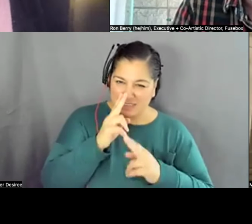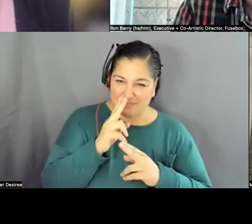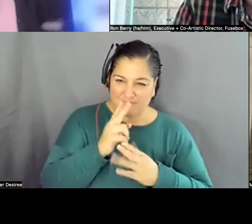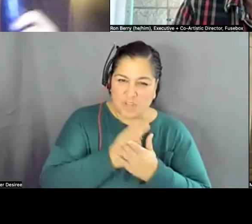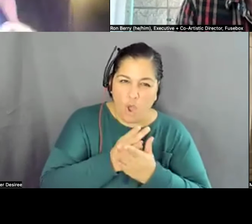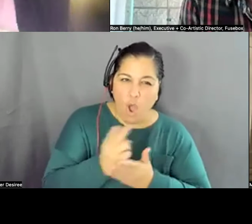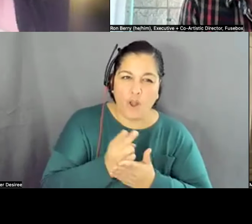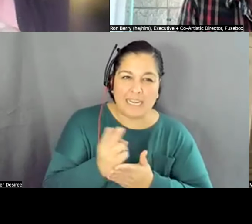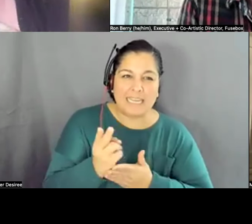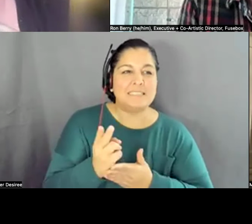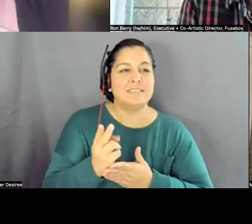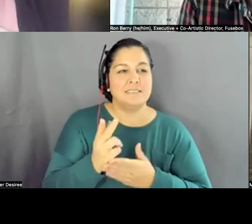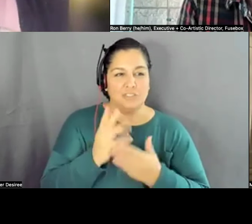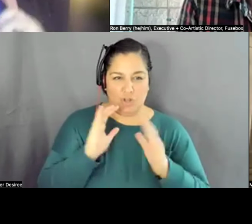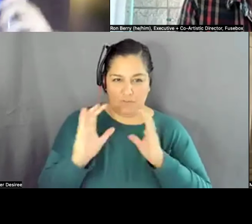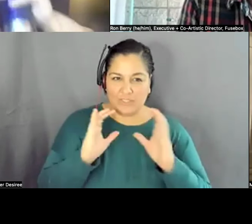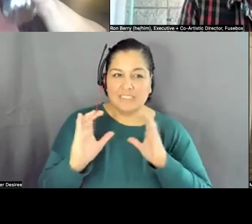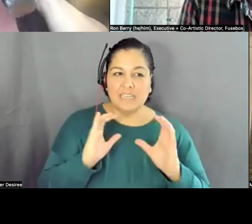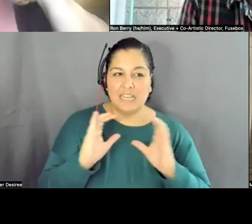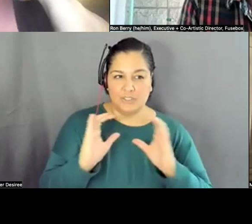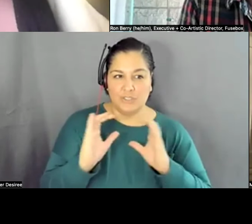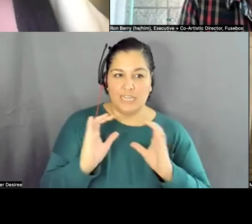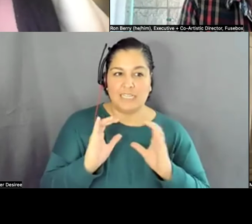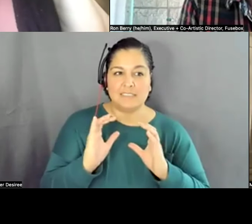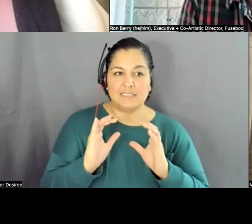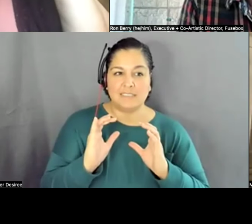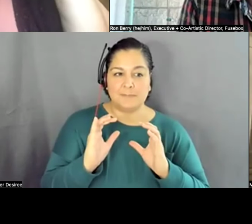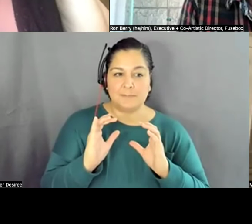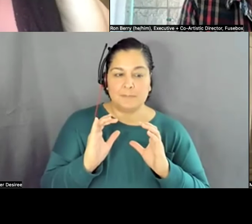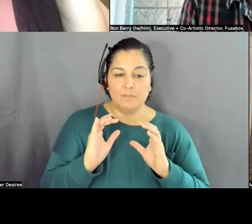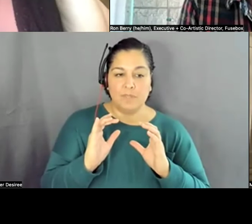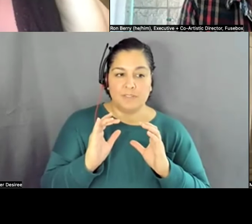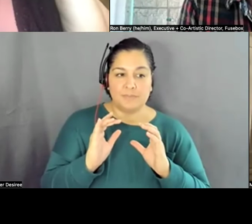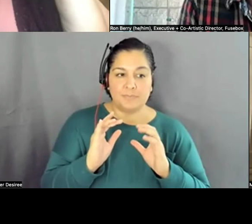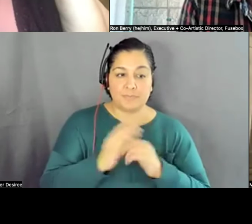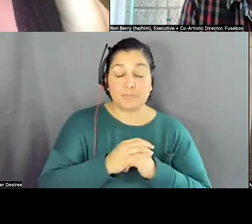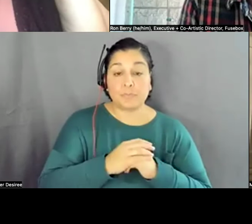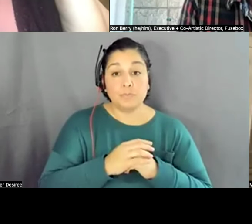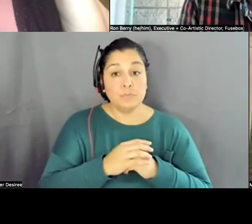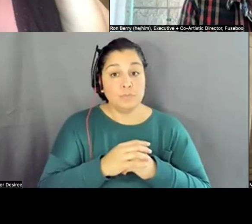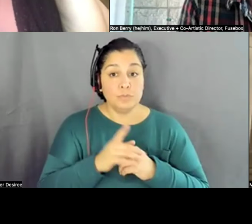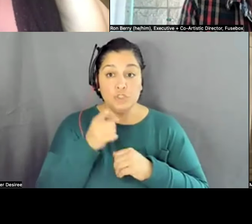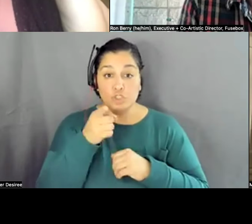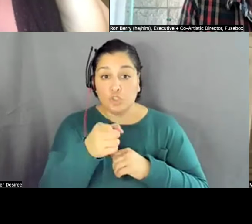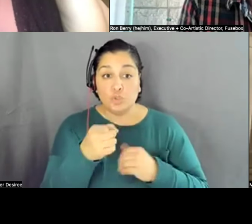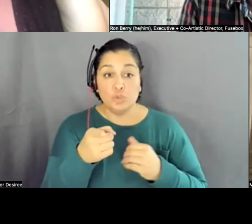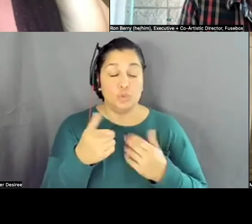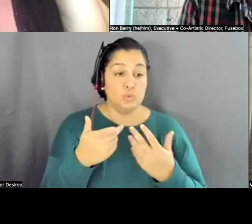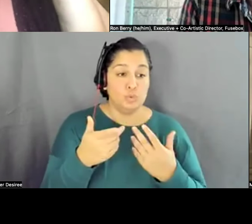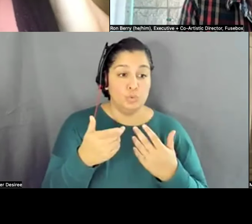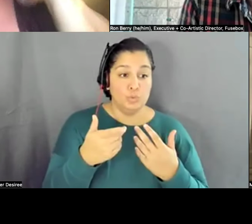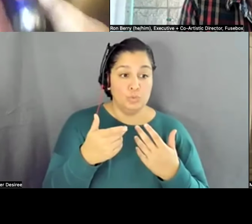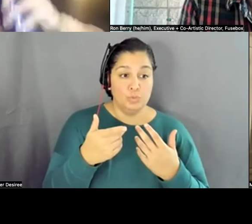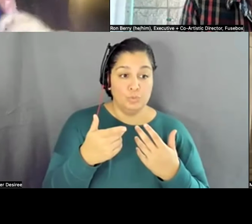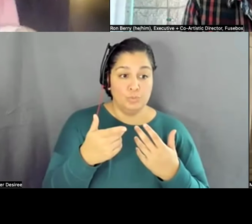it's like, you know, you have you as an organization have the support. It actually would mean very little to you,